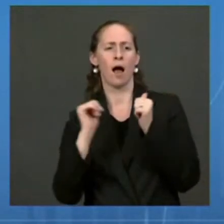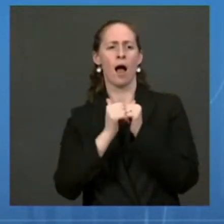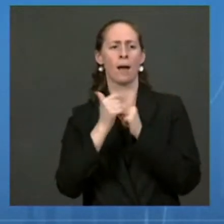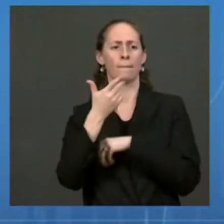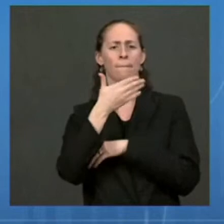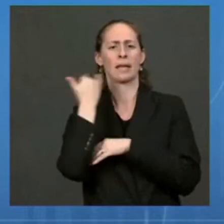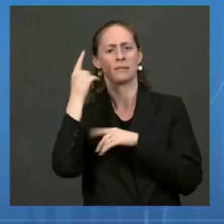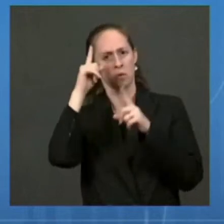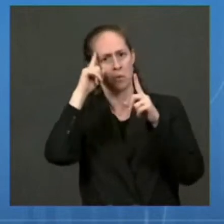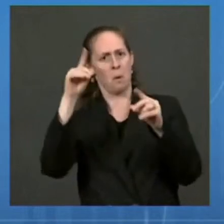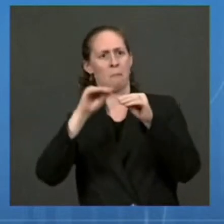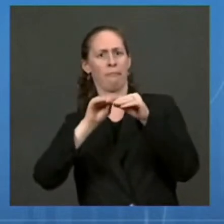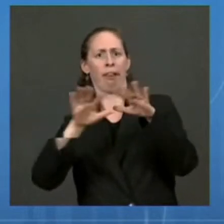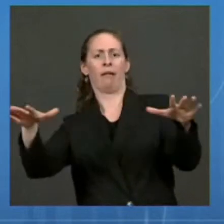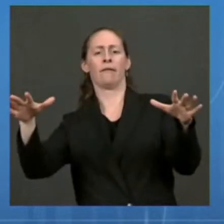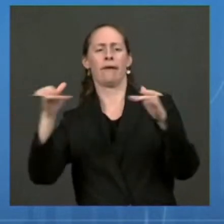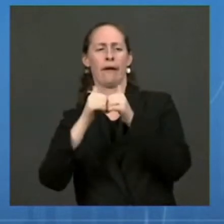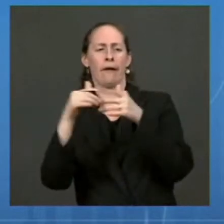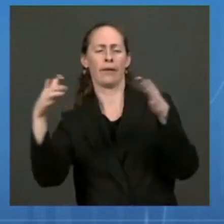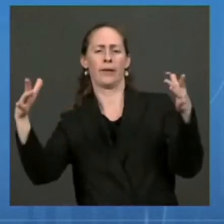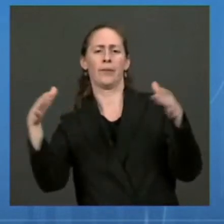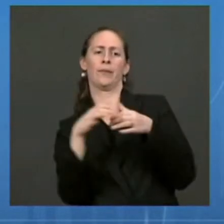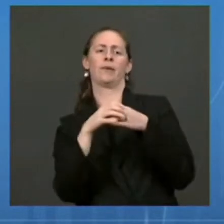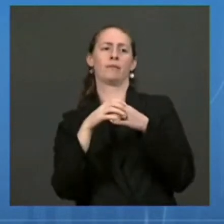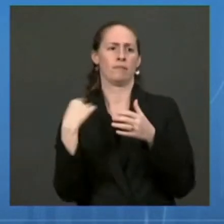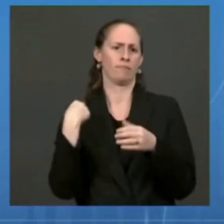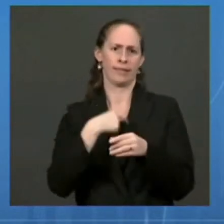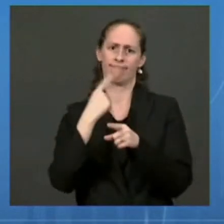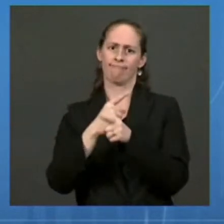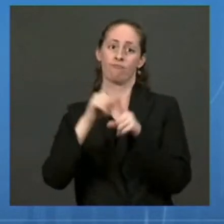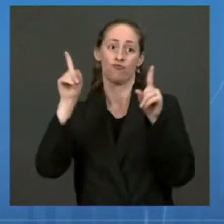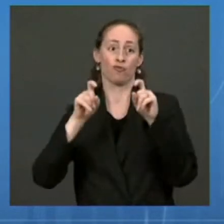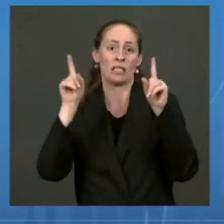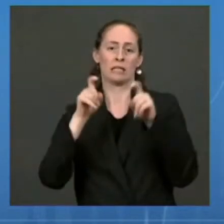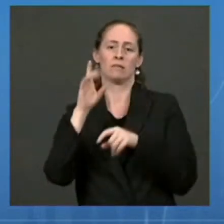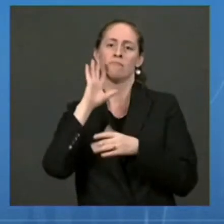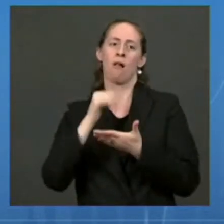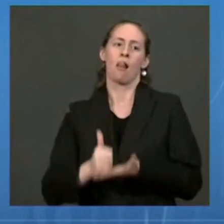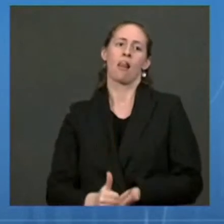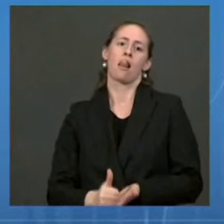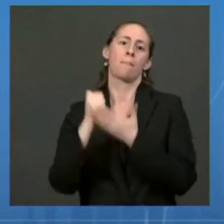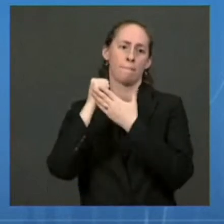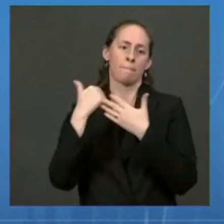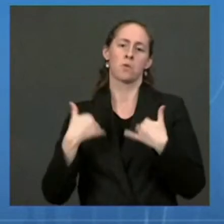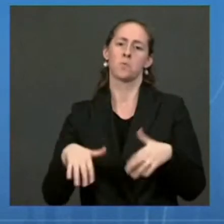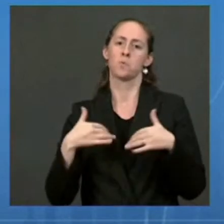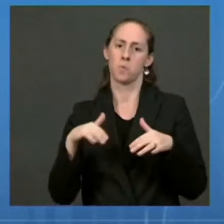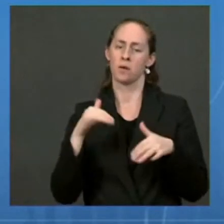THINK IS VERY IMPORTANT. THIS IS WHAT WE WILL USE TO GET